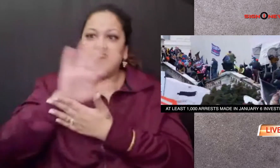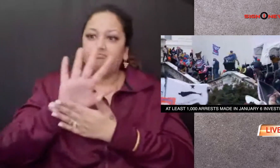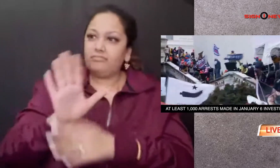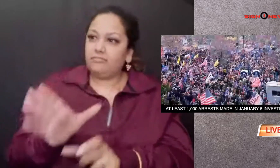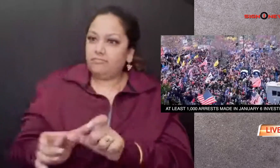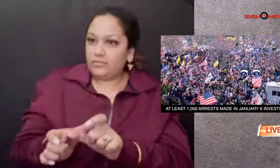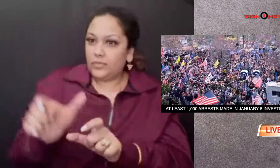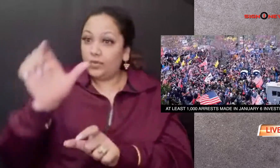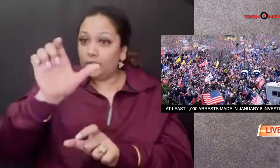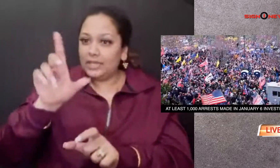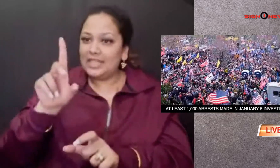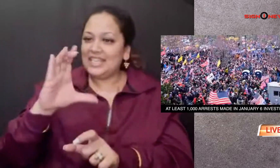and the District of Columbia